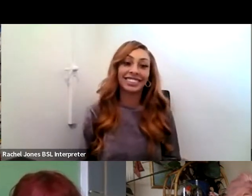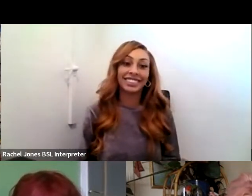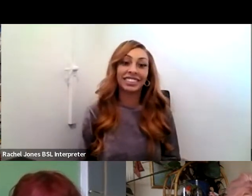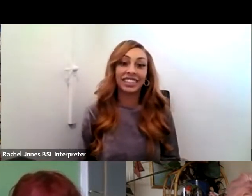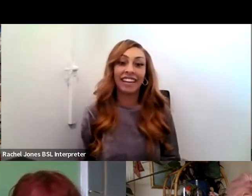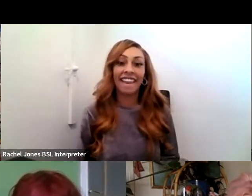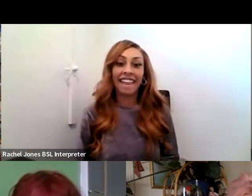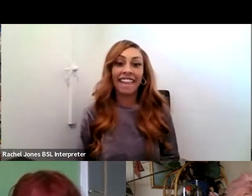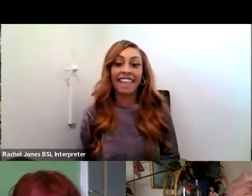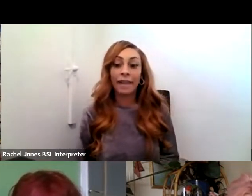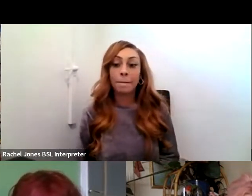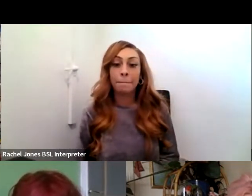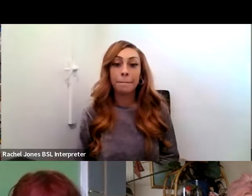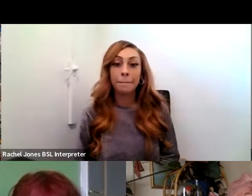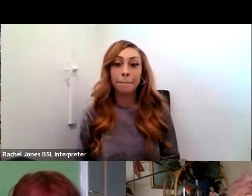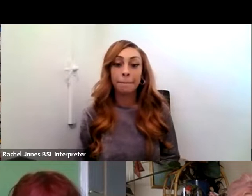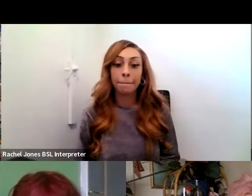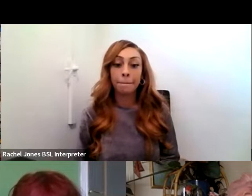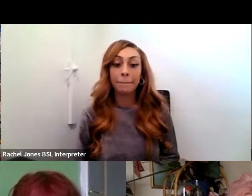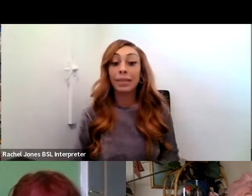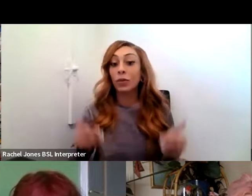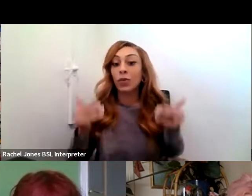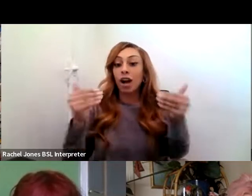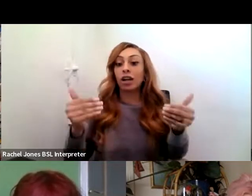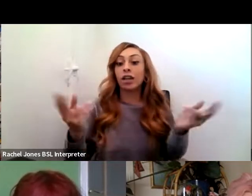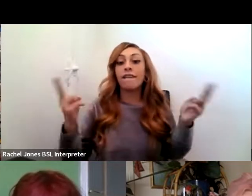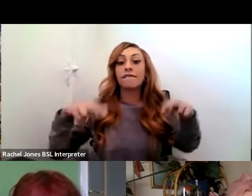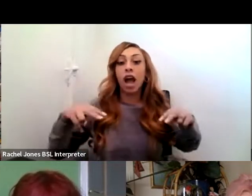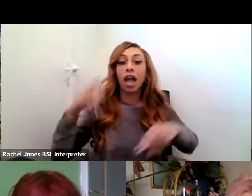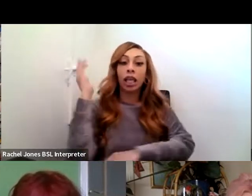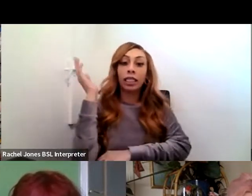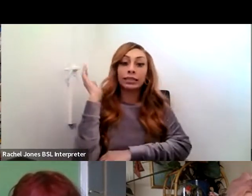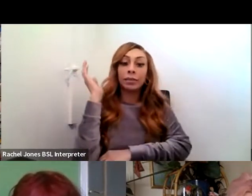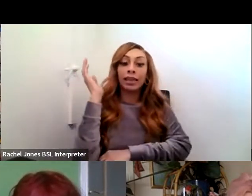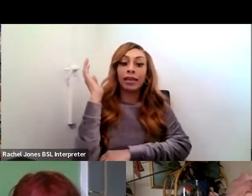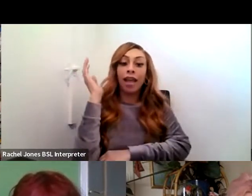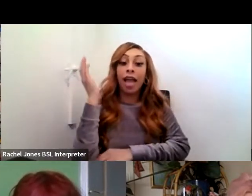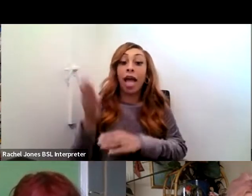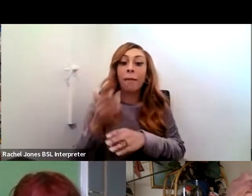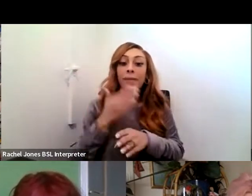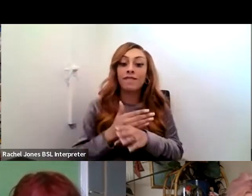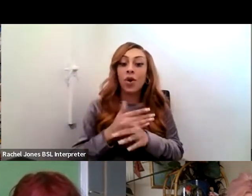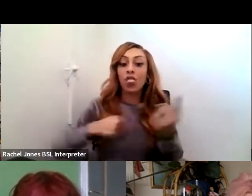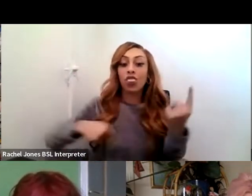All right, we're going to move on to our final speaker of the day, before the round table, I'm going to say as well,